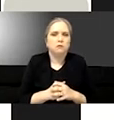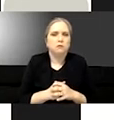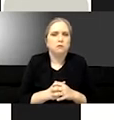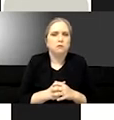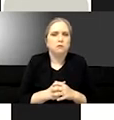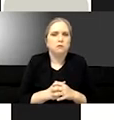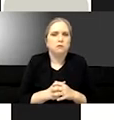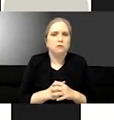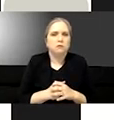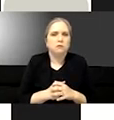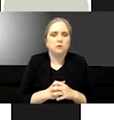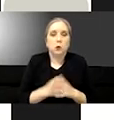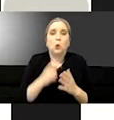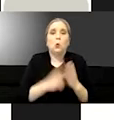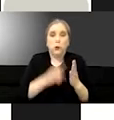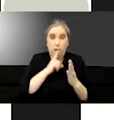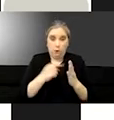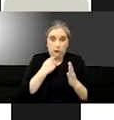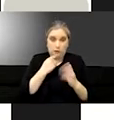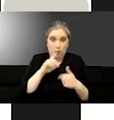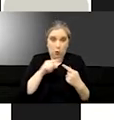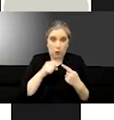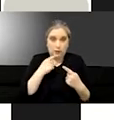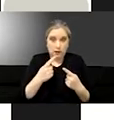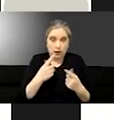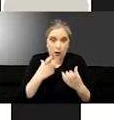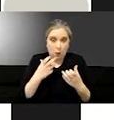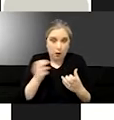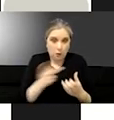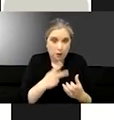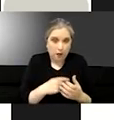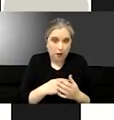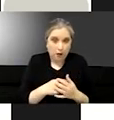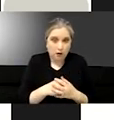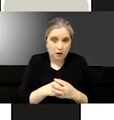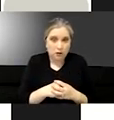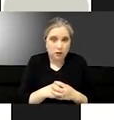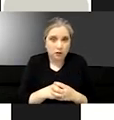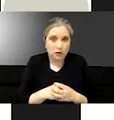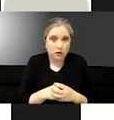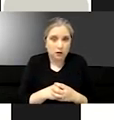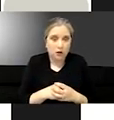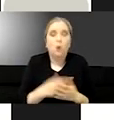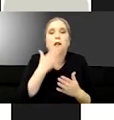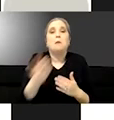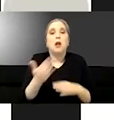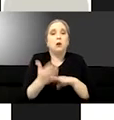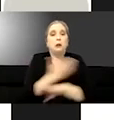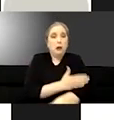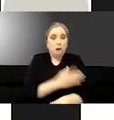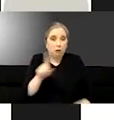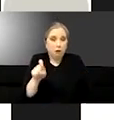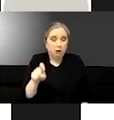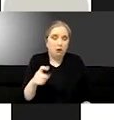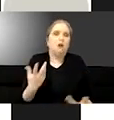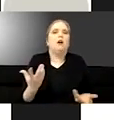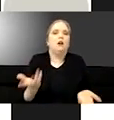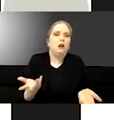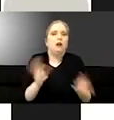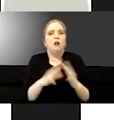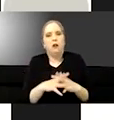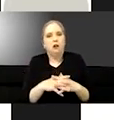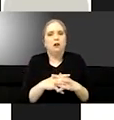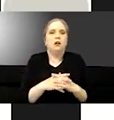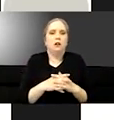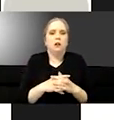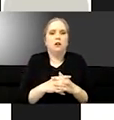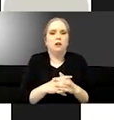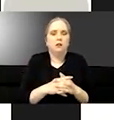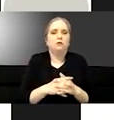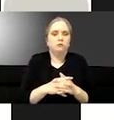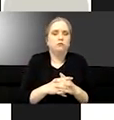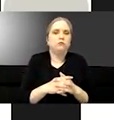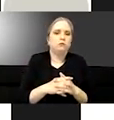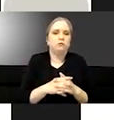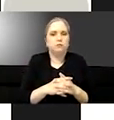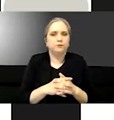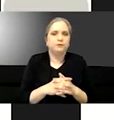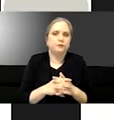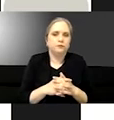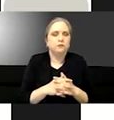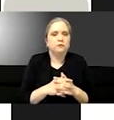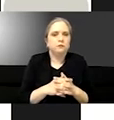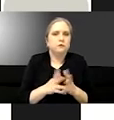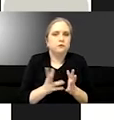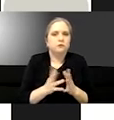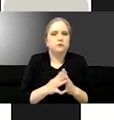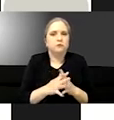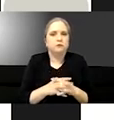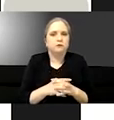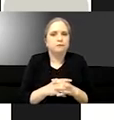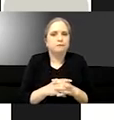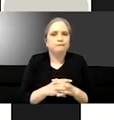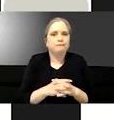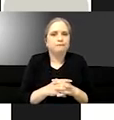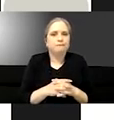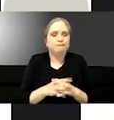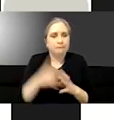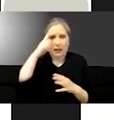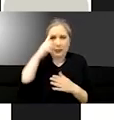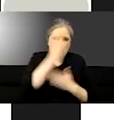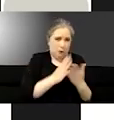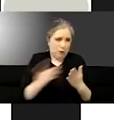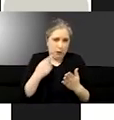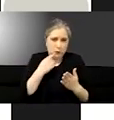Yeah.